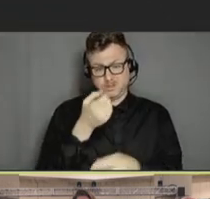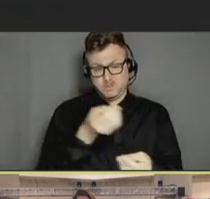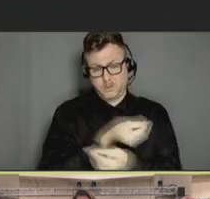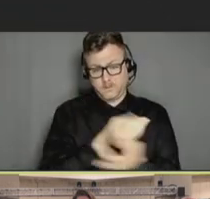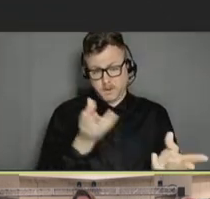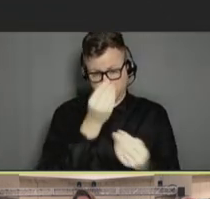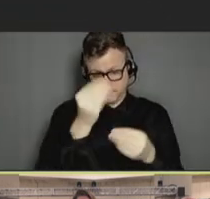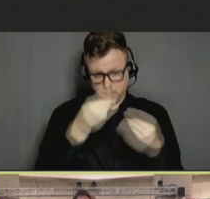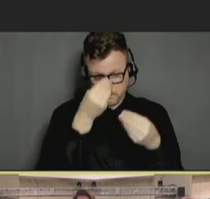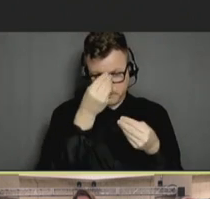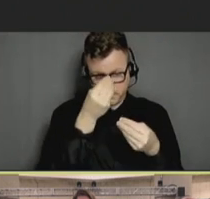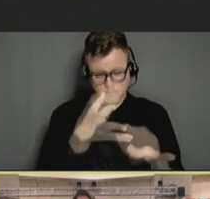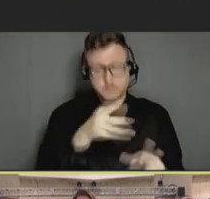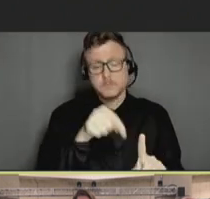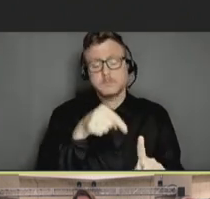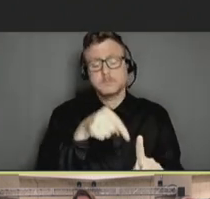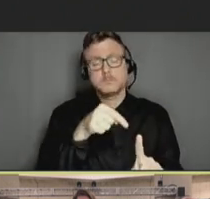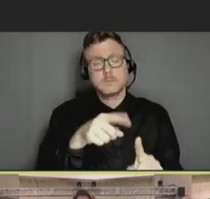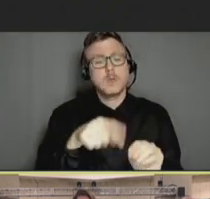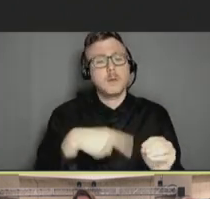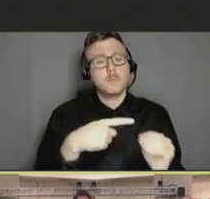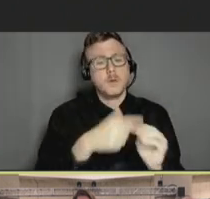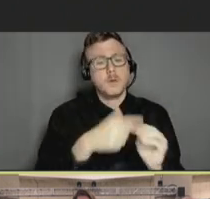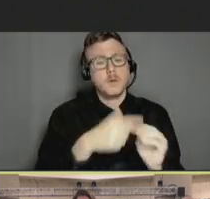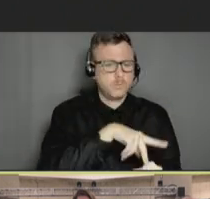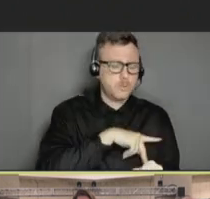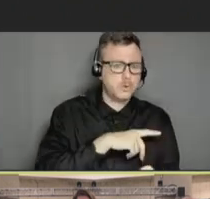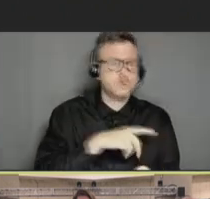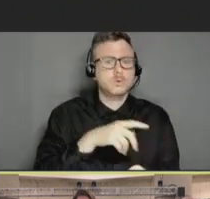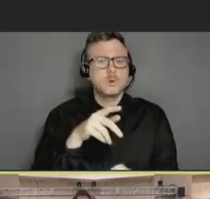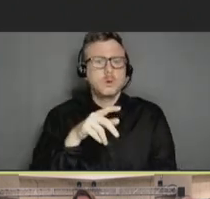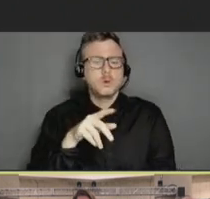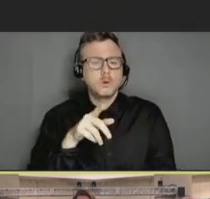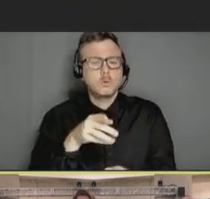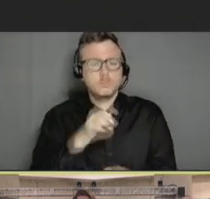professional, and financial interests. Each voting member's financial interests and outside